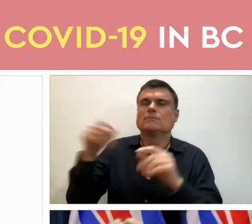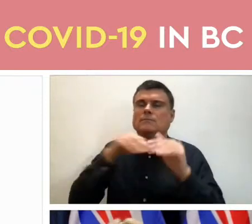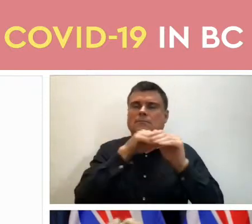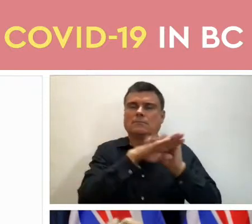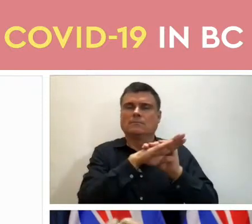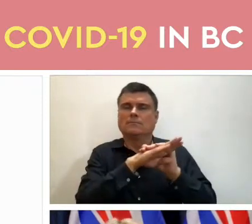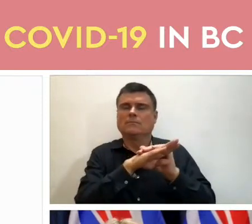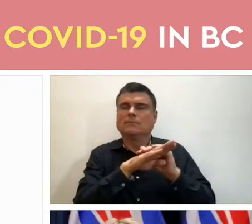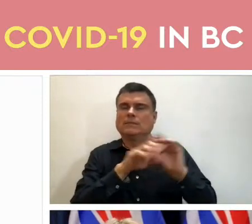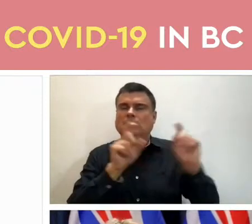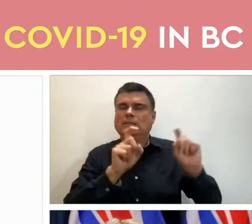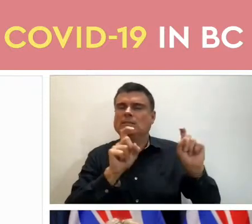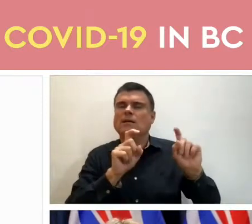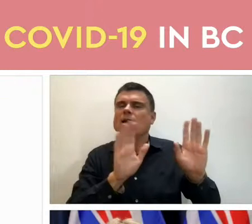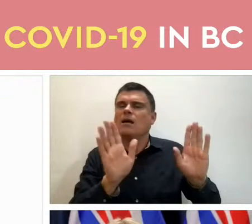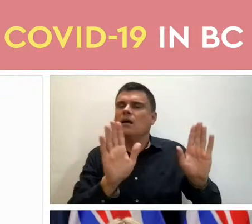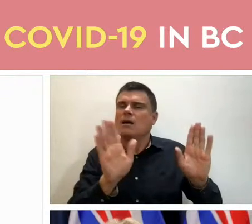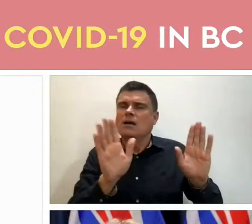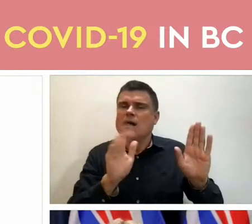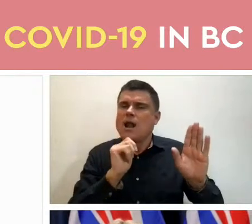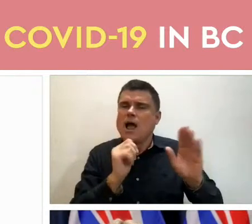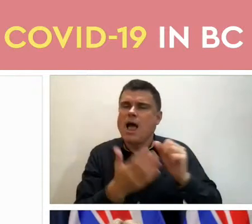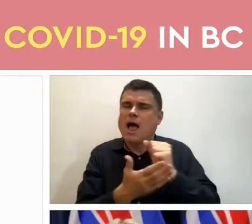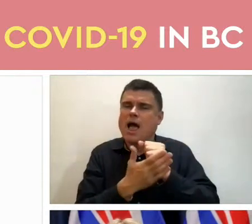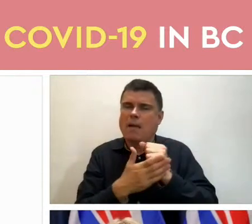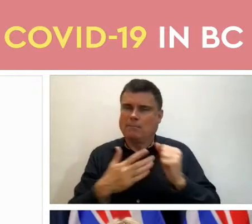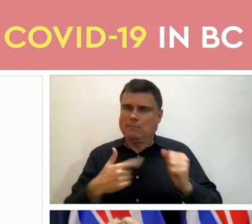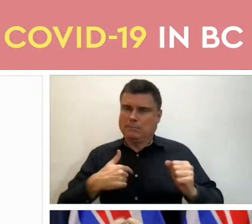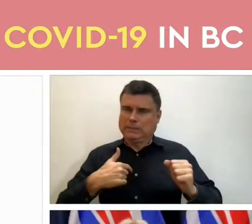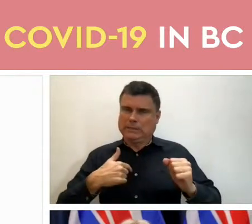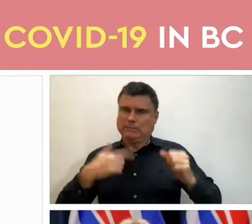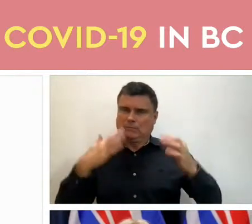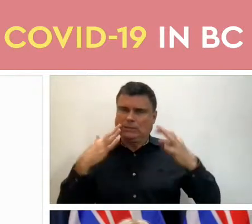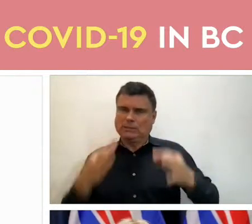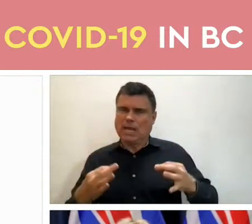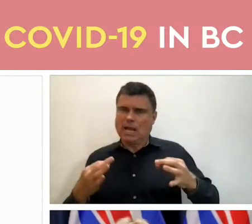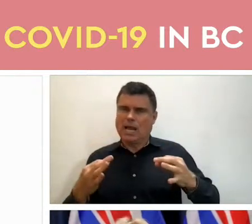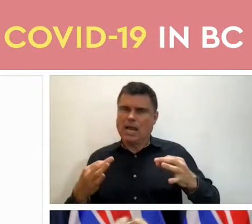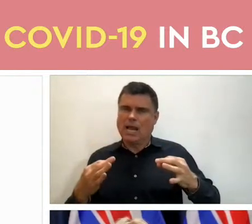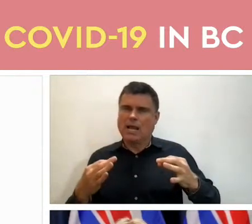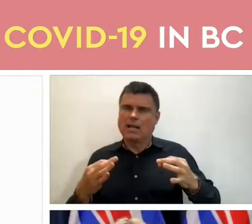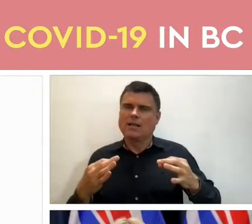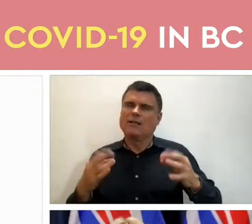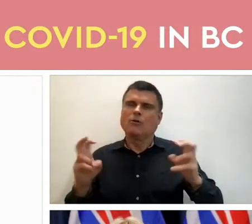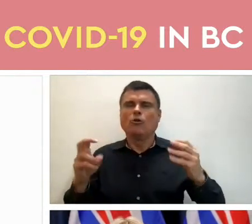lights. So having a negative test does not mean that you don't have to